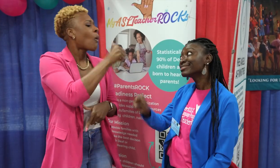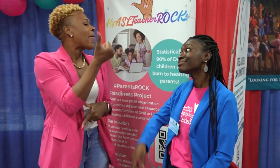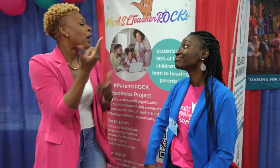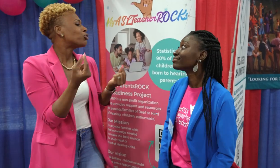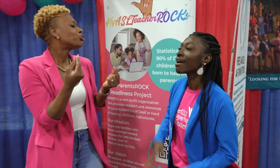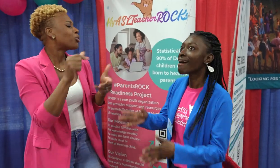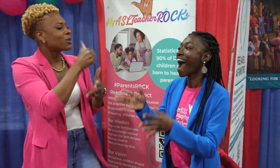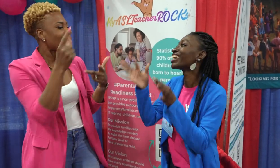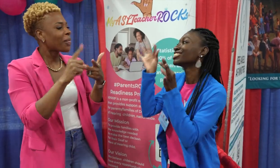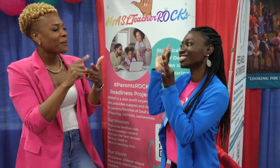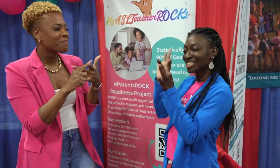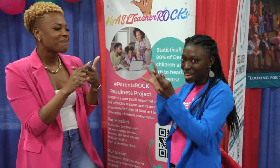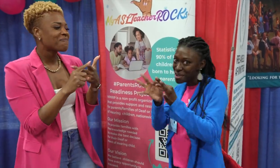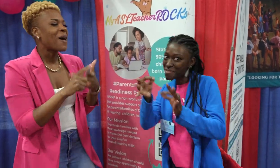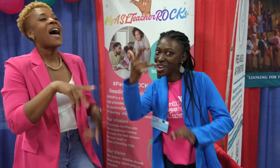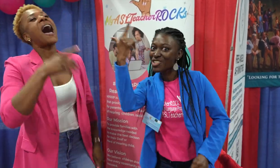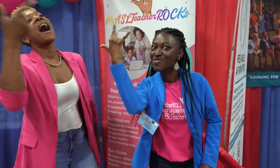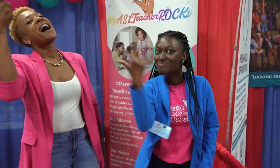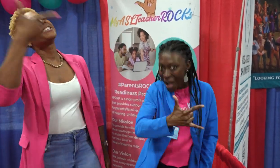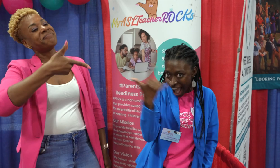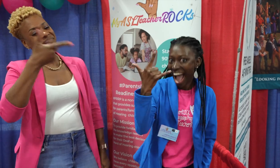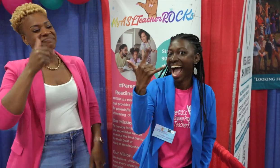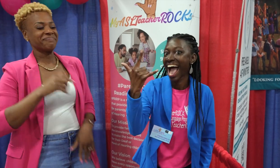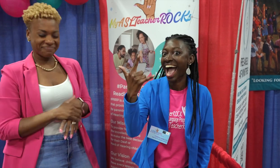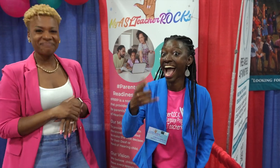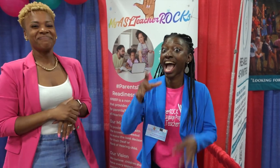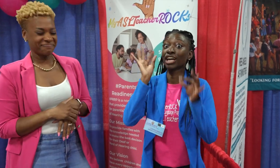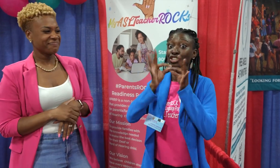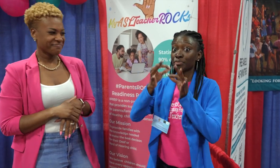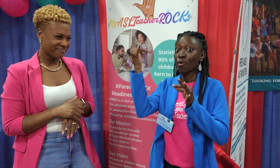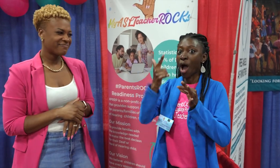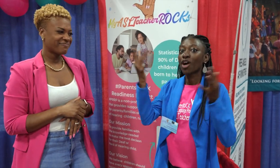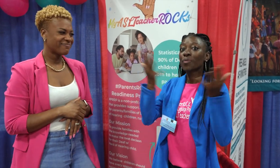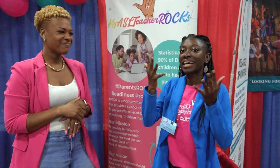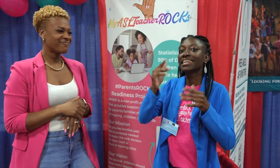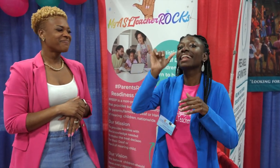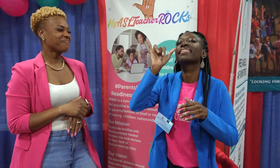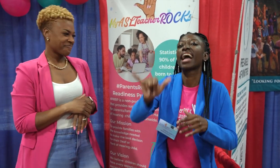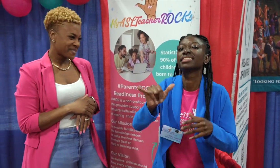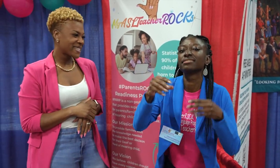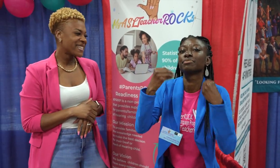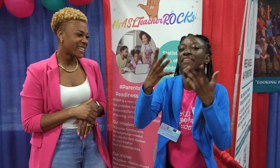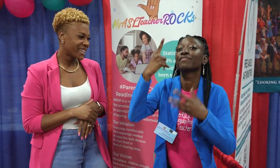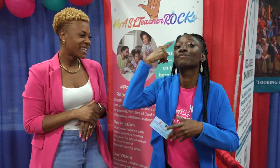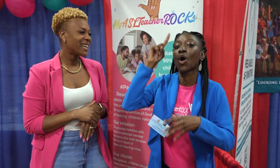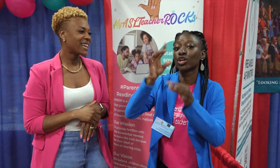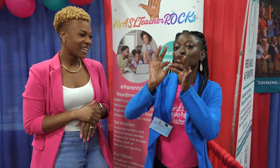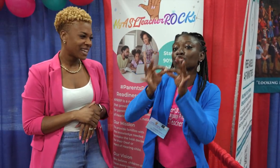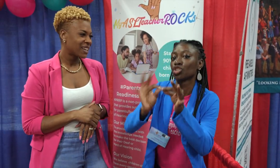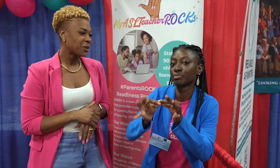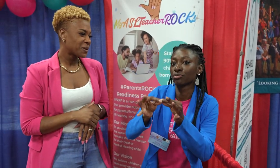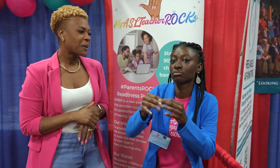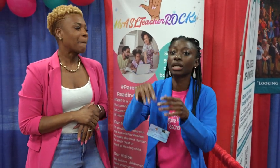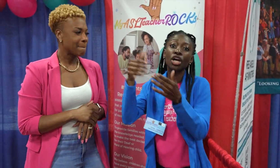What else do we offer? InterpretersROCK! This program provides interpreters with